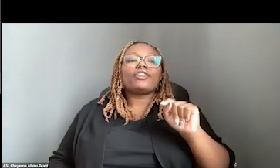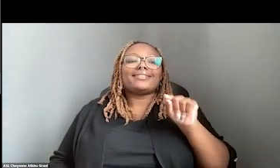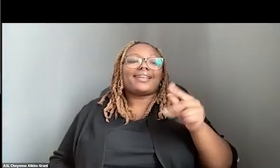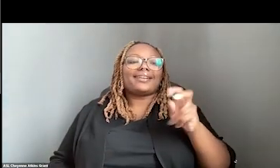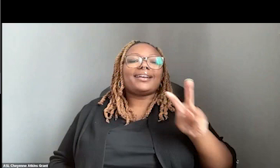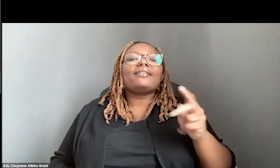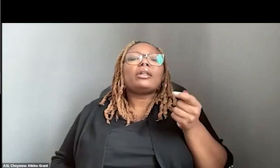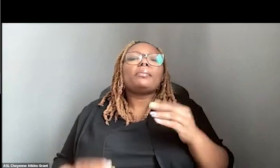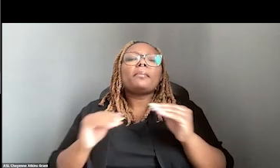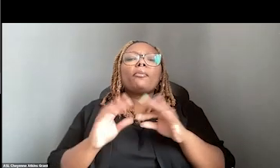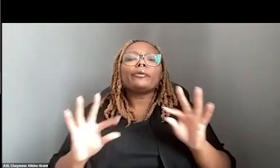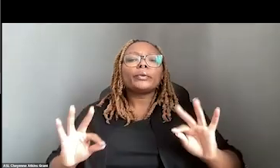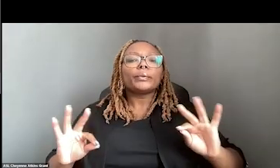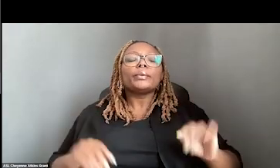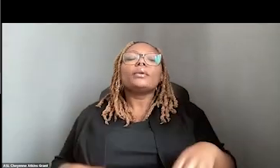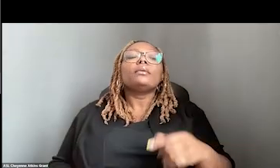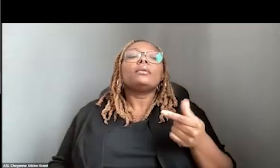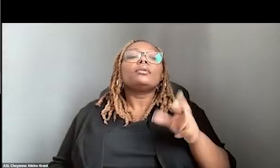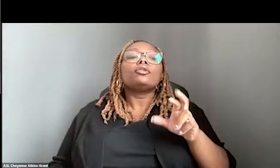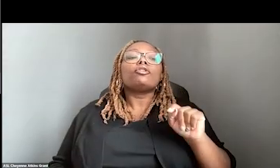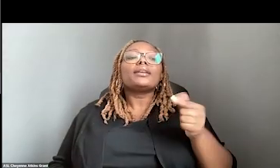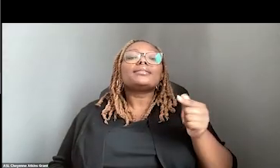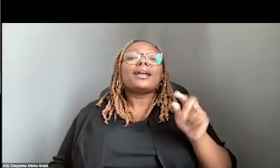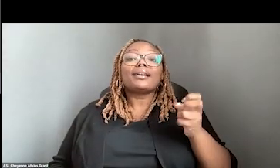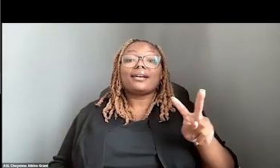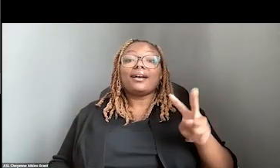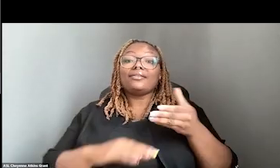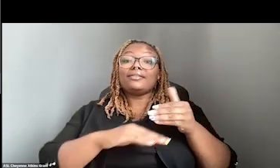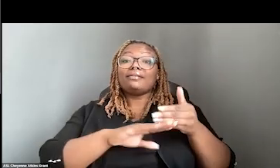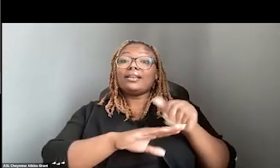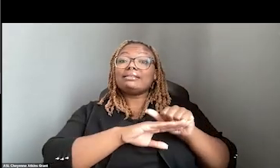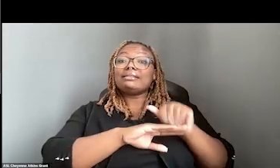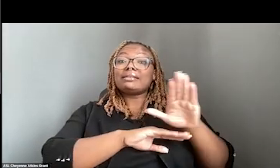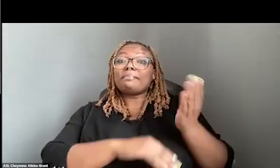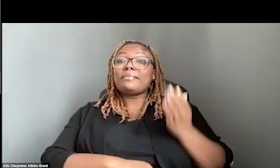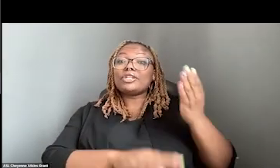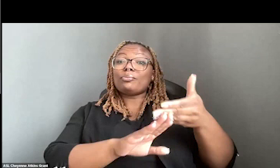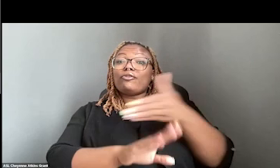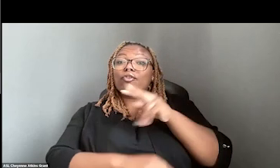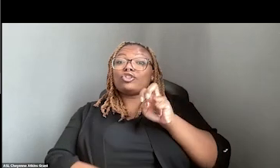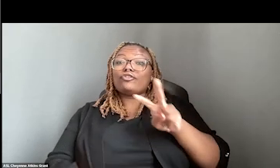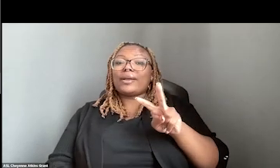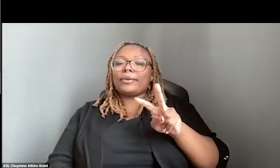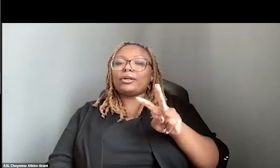Grants.gov submissions prior to November 18th are FastLane proposals.